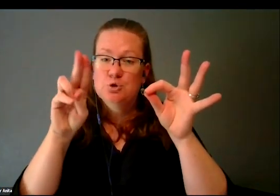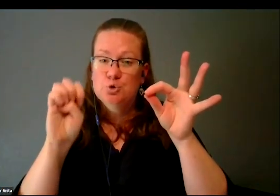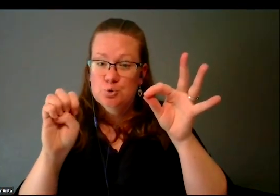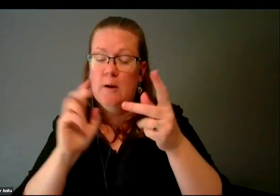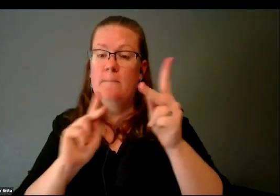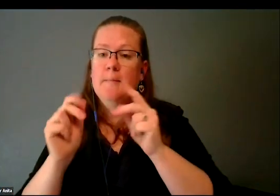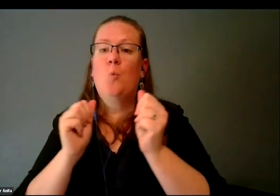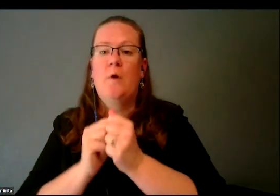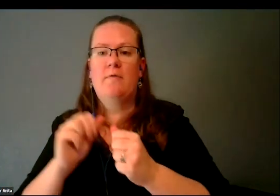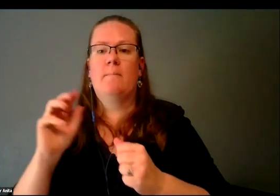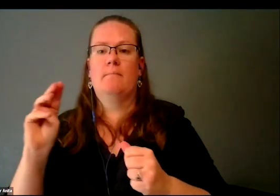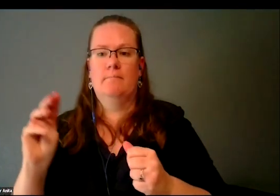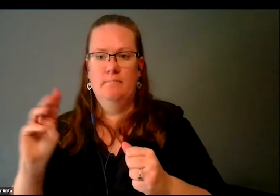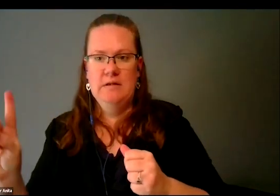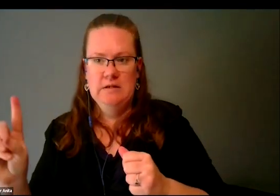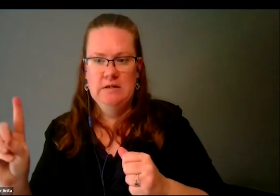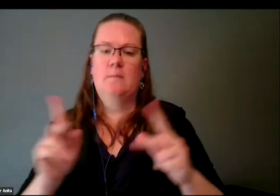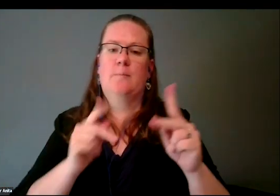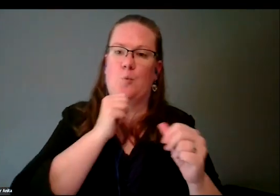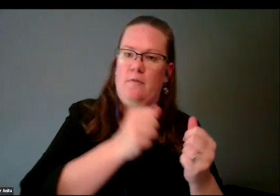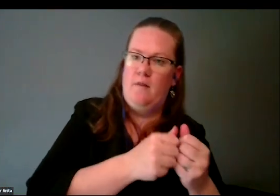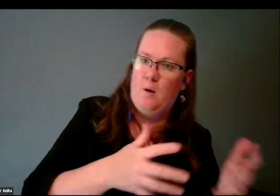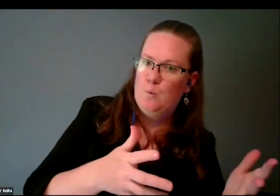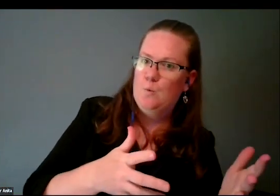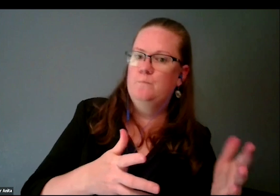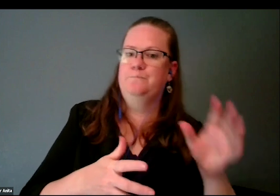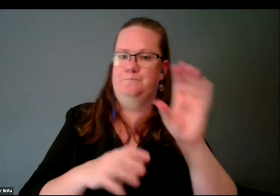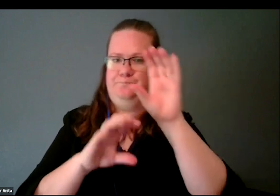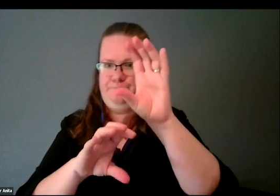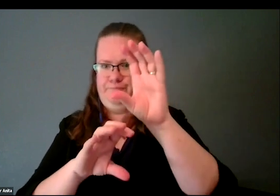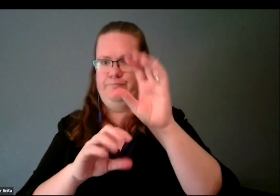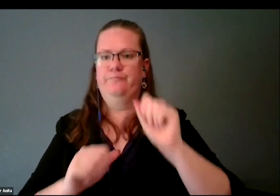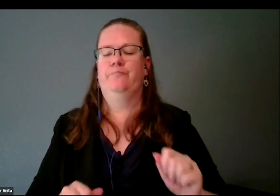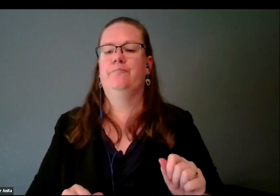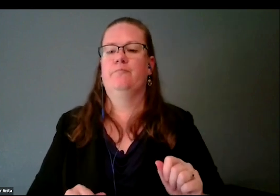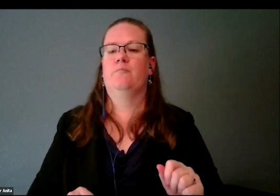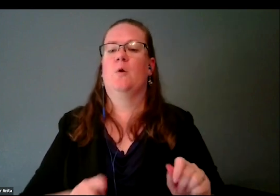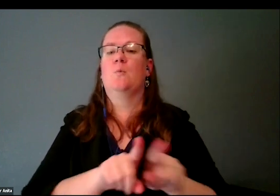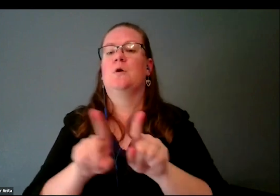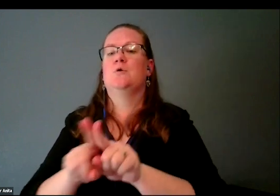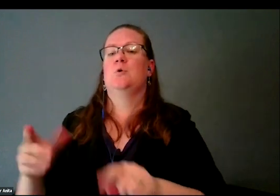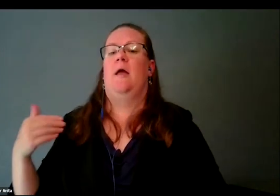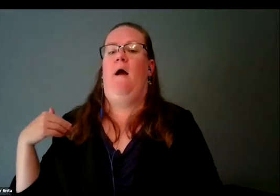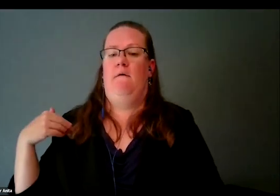comparing those. That's in the top right corner. There's a lunar phase model